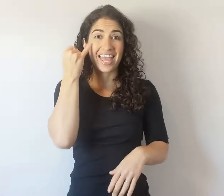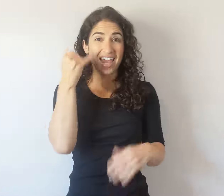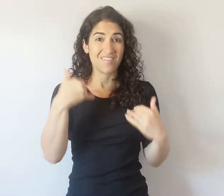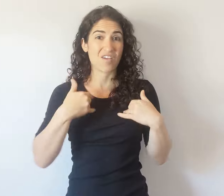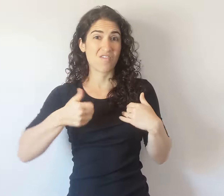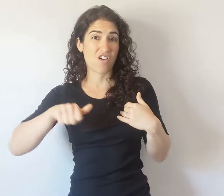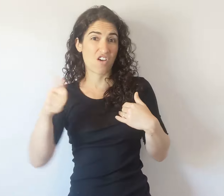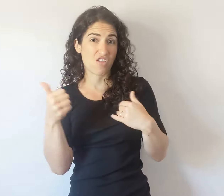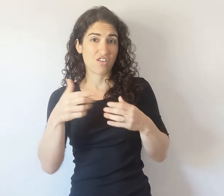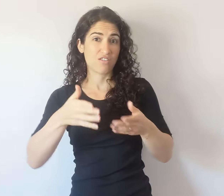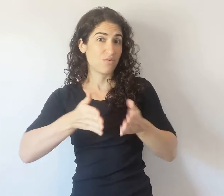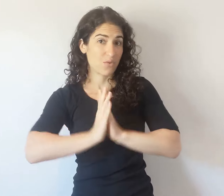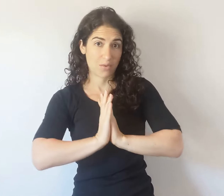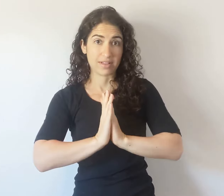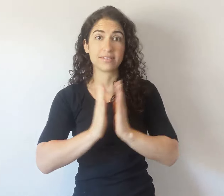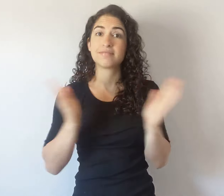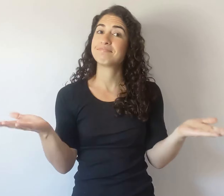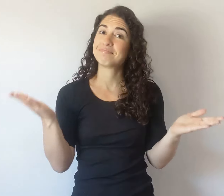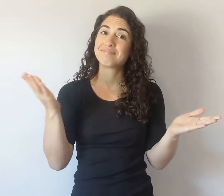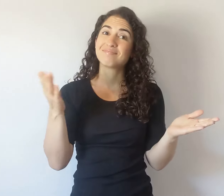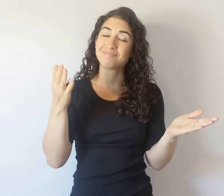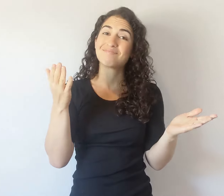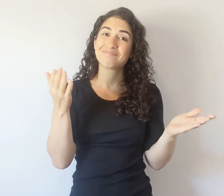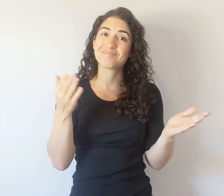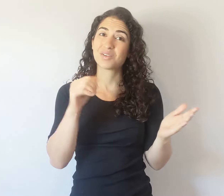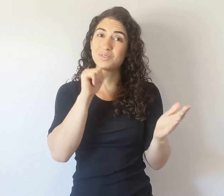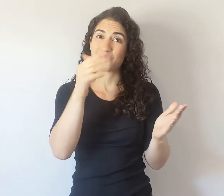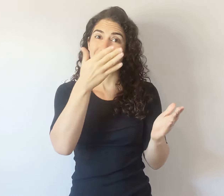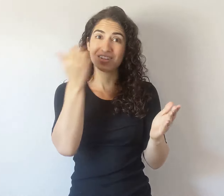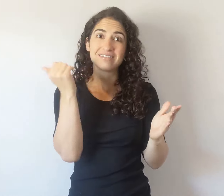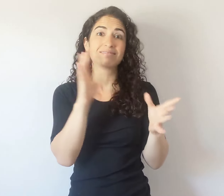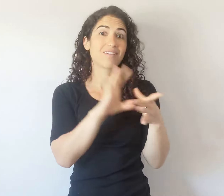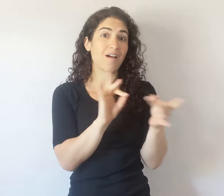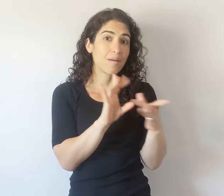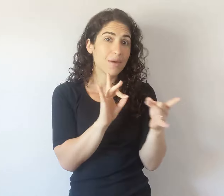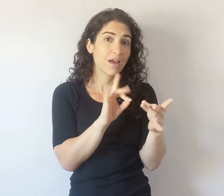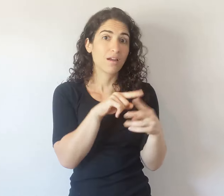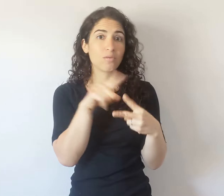If you have other requests, don't forget to comment,